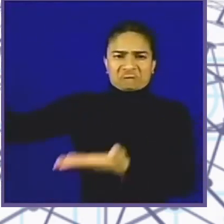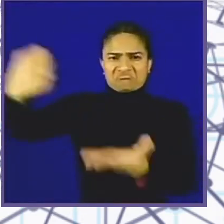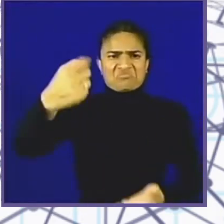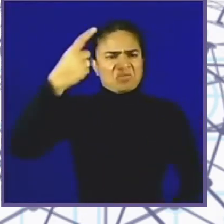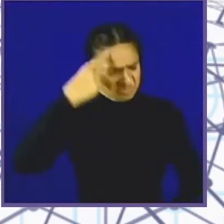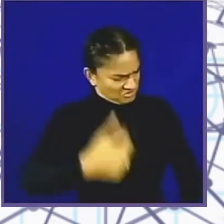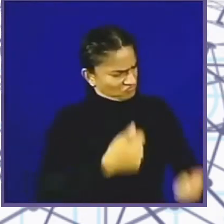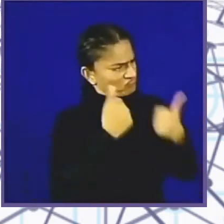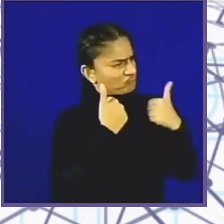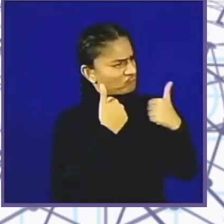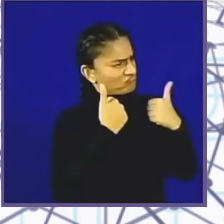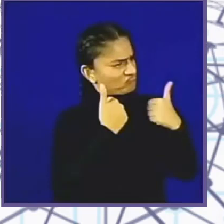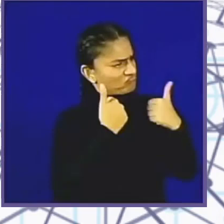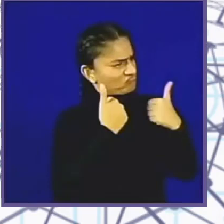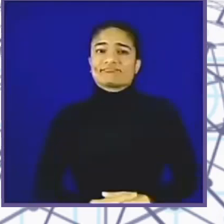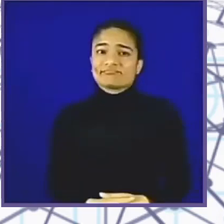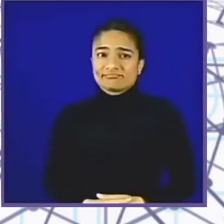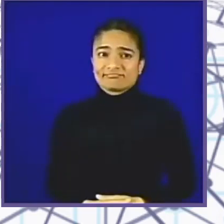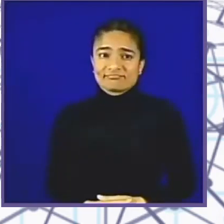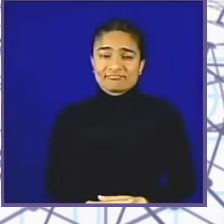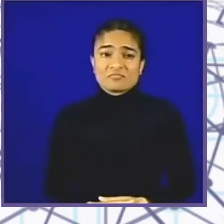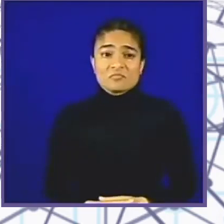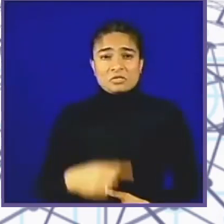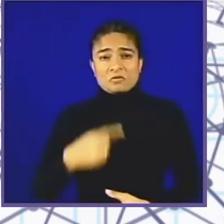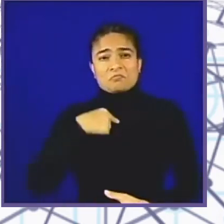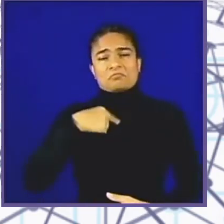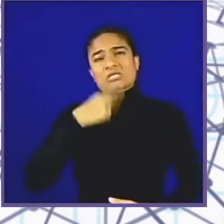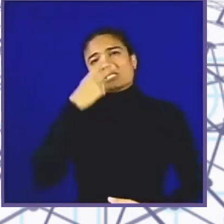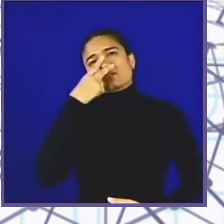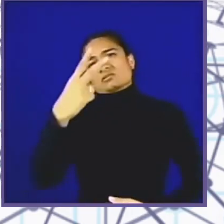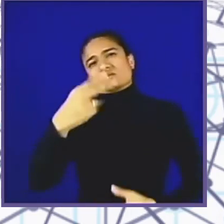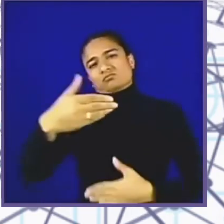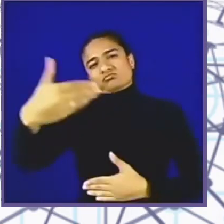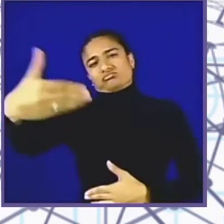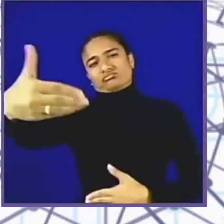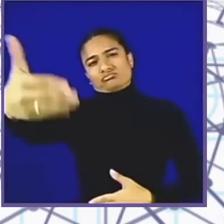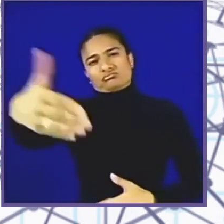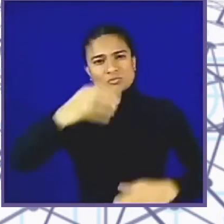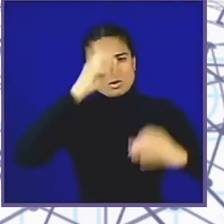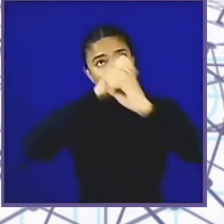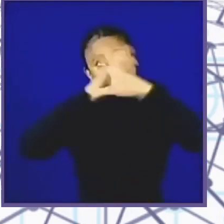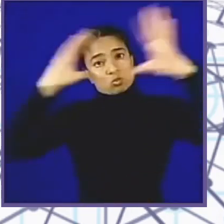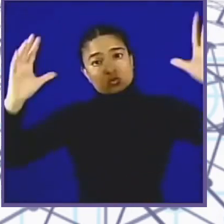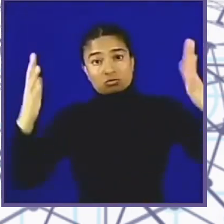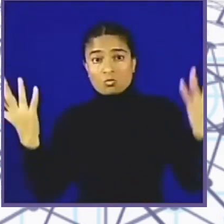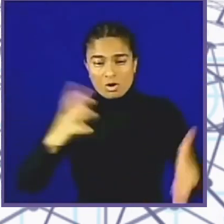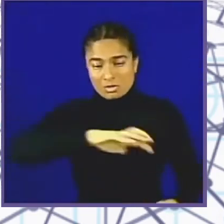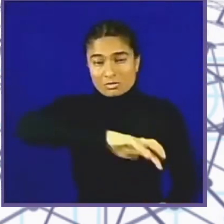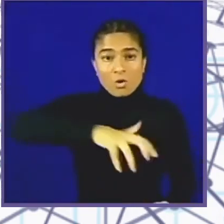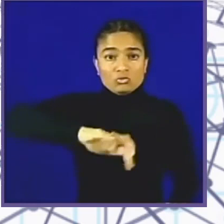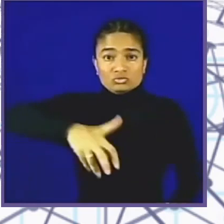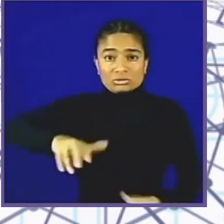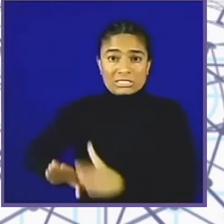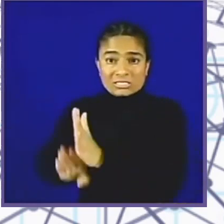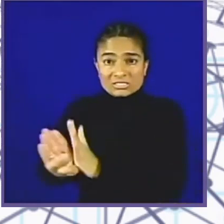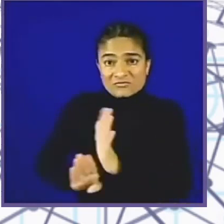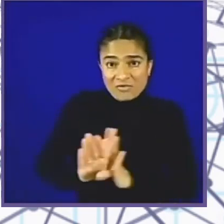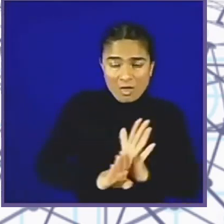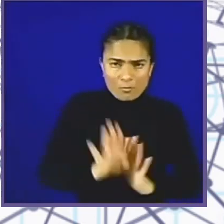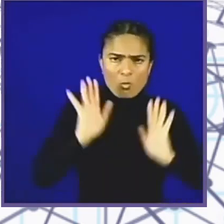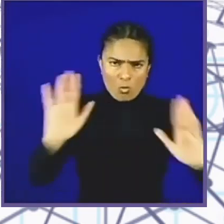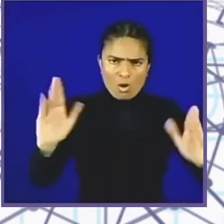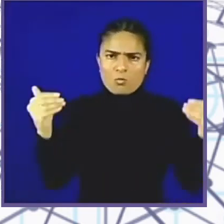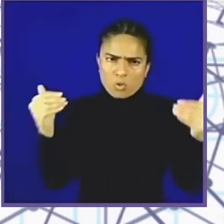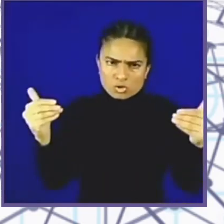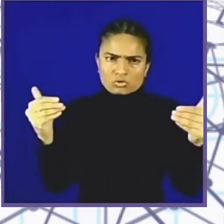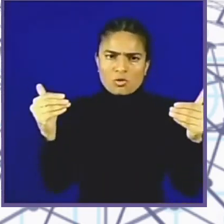the developing countries will push the industry to adopt higher standards, whether that's for safety,